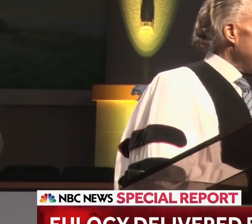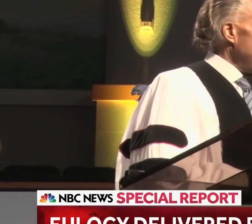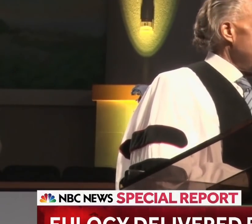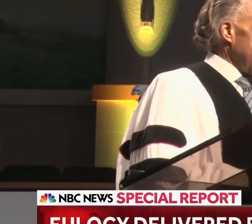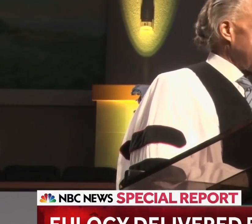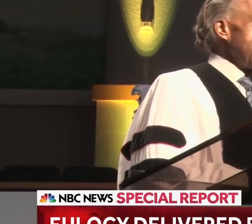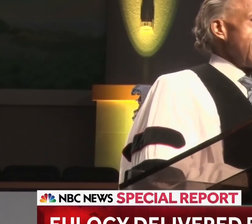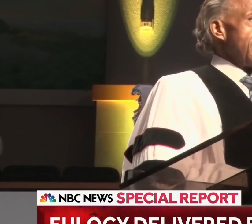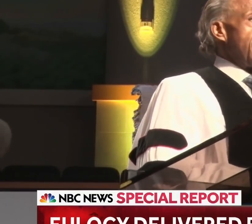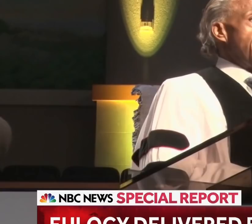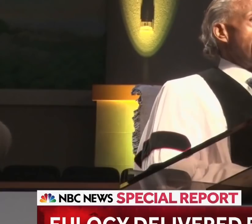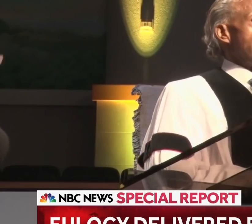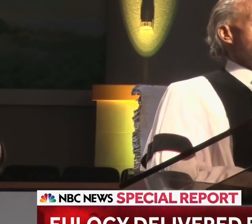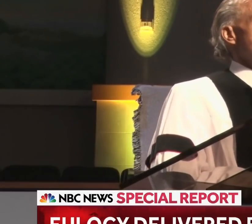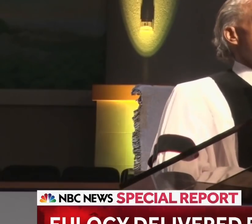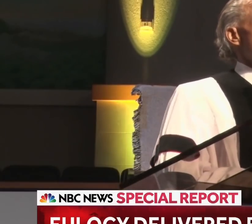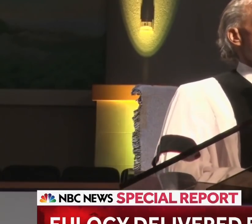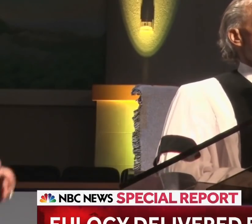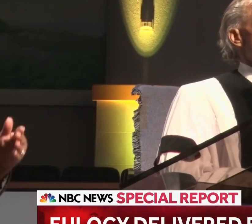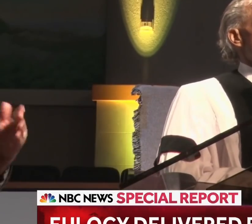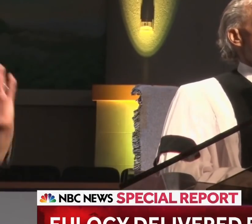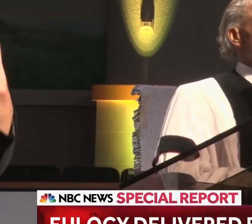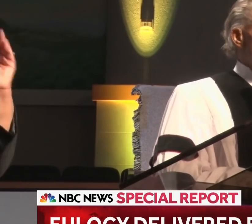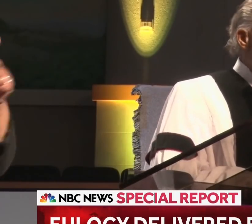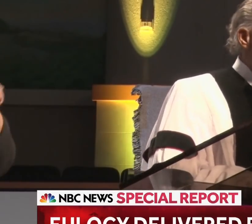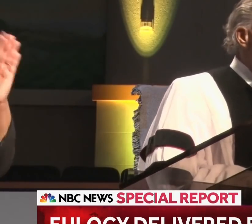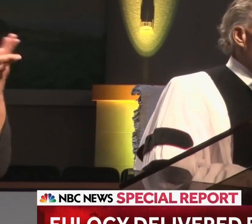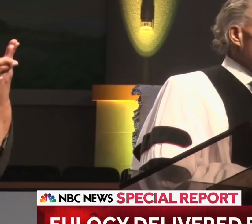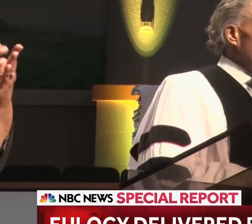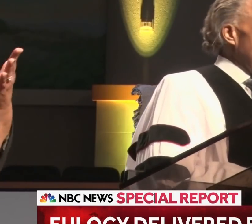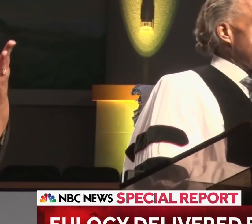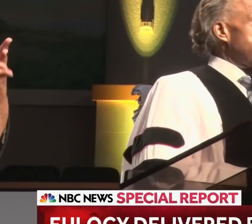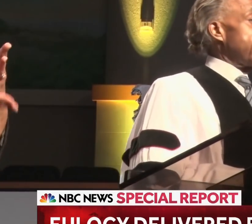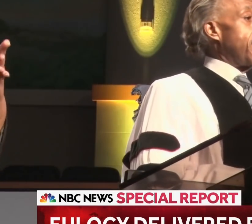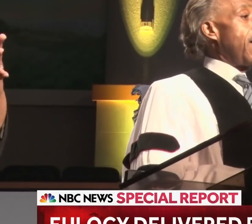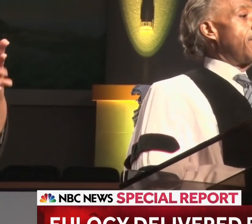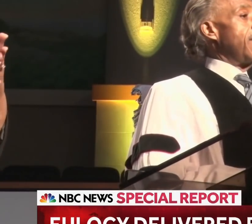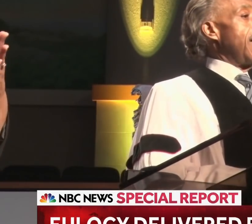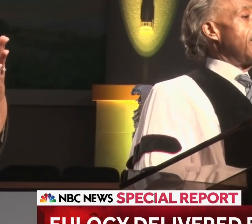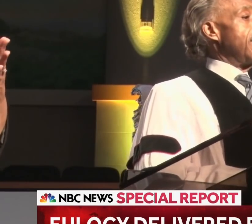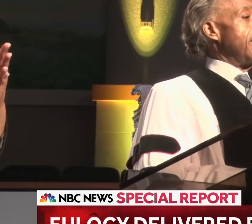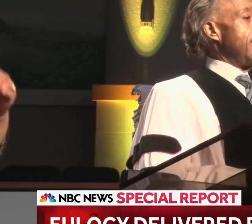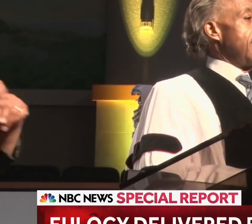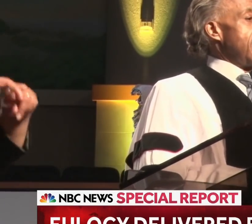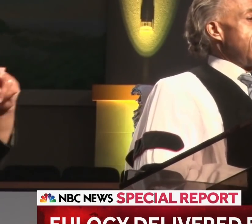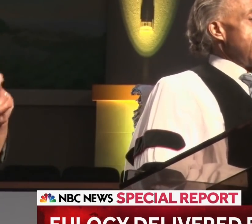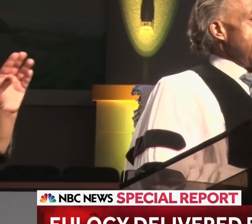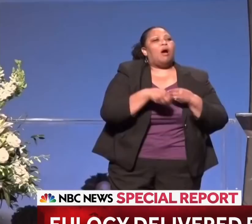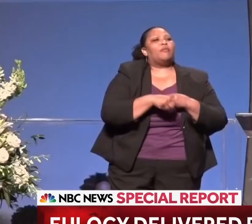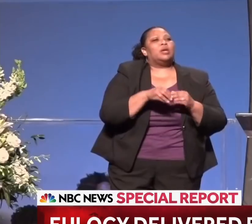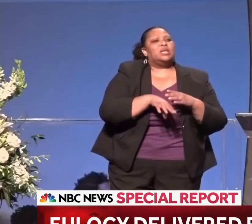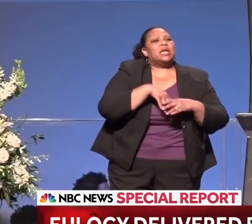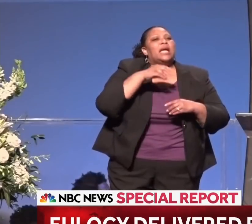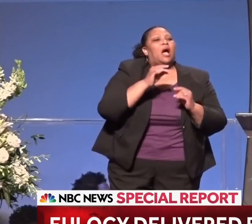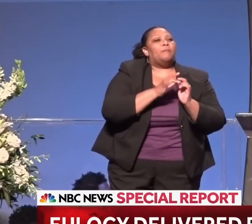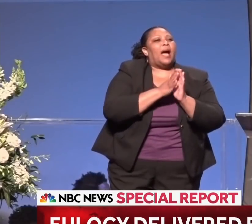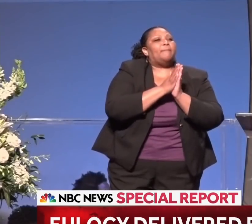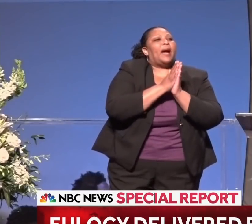2001, I WANT THE FAMILY TO KNOW LIKE I TOLD MICHAEL BROWN’S FAMILY THAT AFTERNOON I CHEATED.